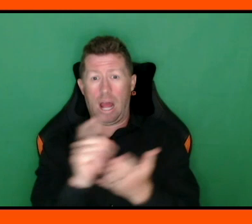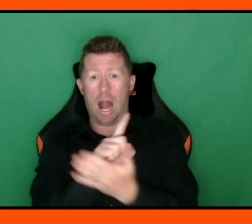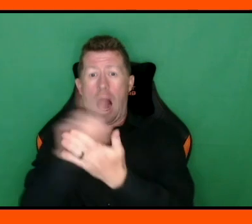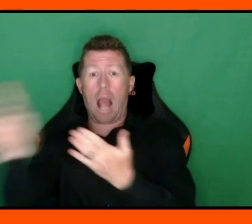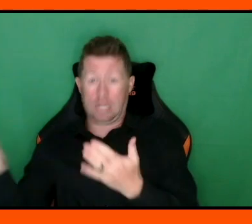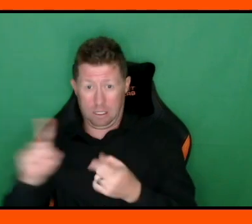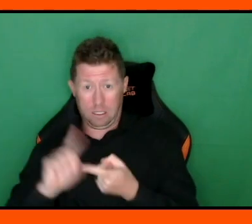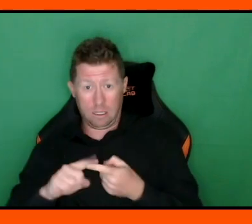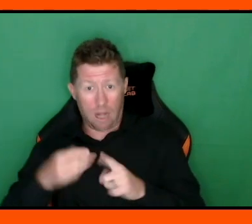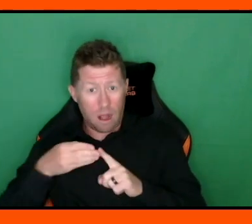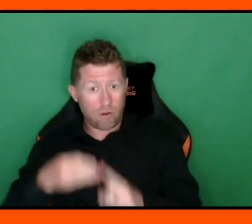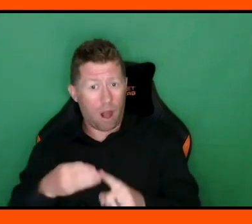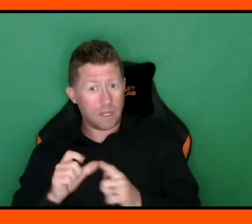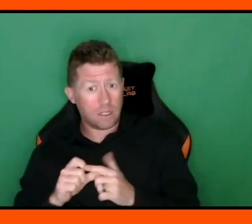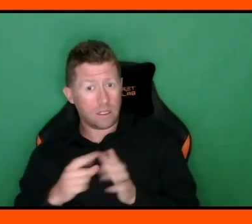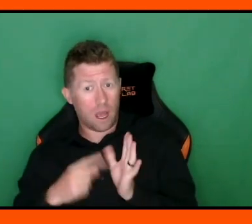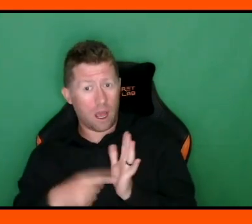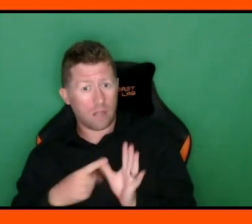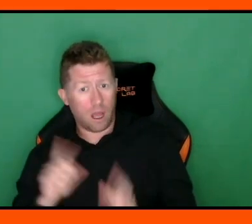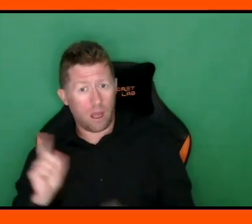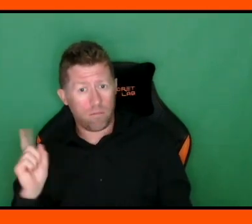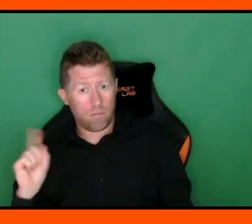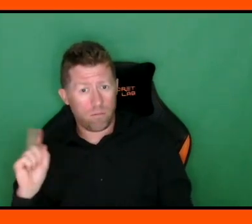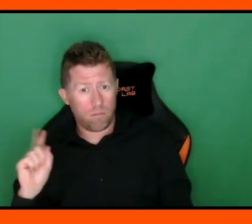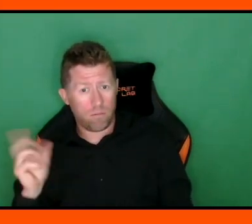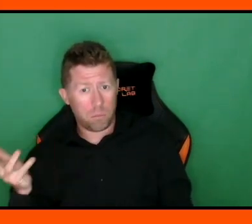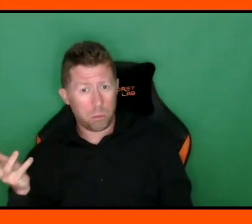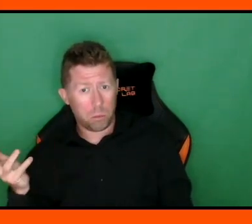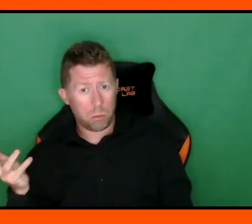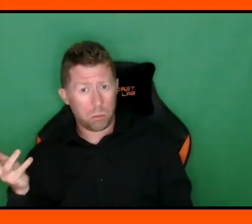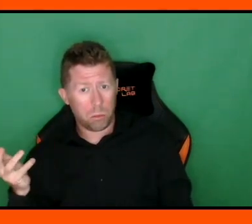If the other data is available,